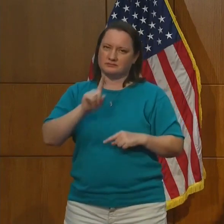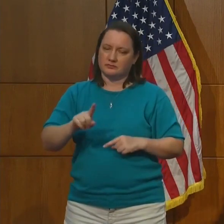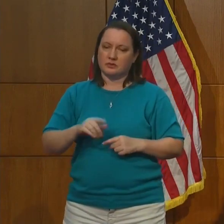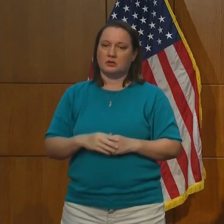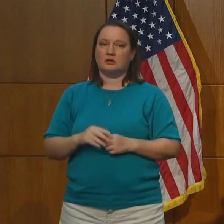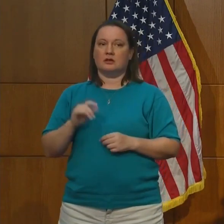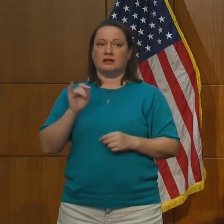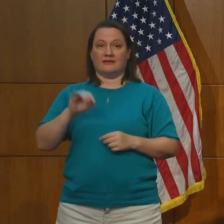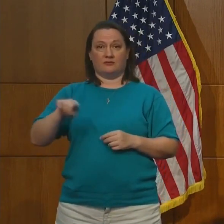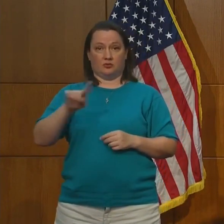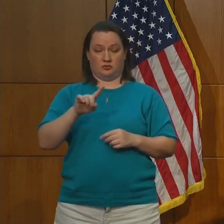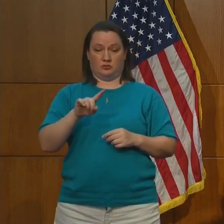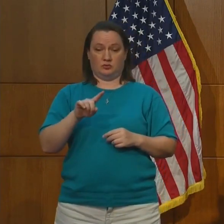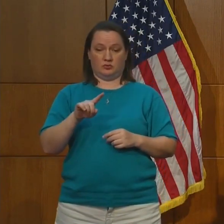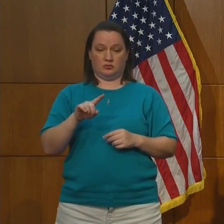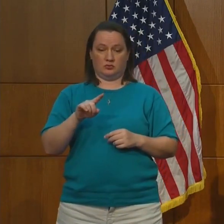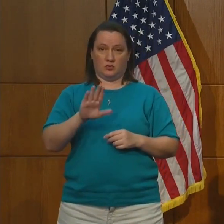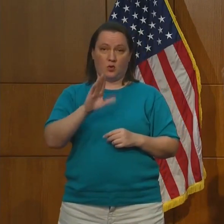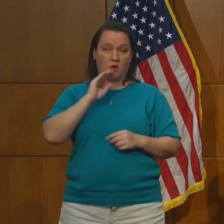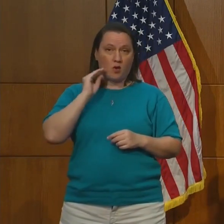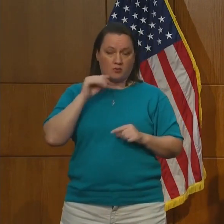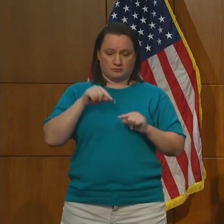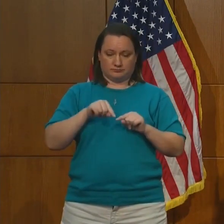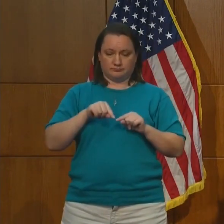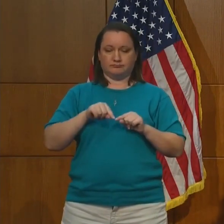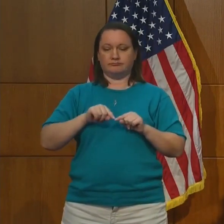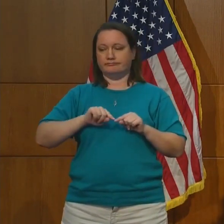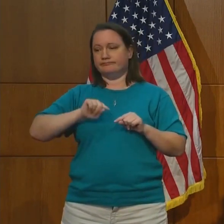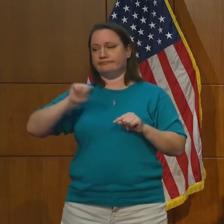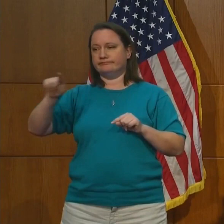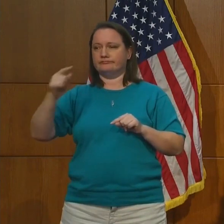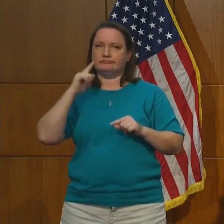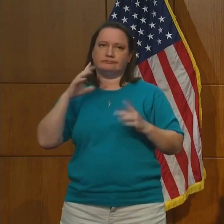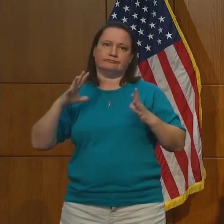COMING SPREADING. GREG WHEN WE CERTAINLY. CAN SEE. BUT IN THE